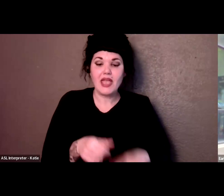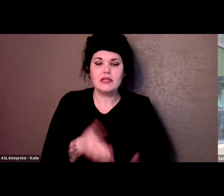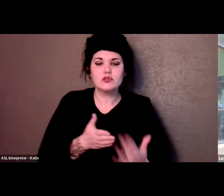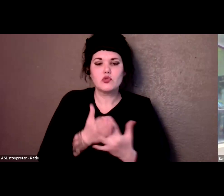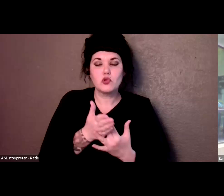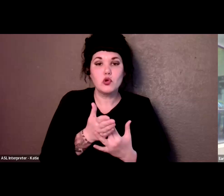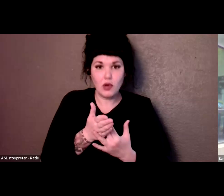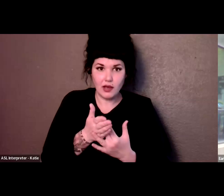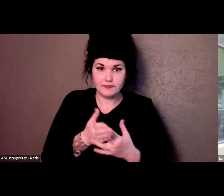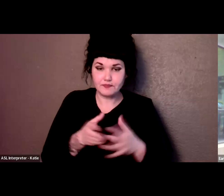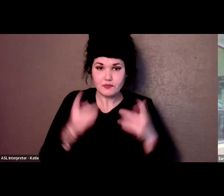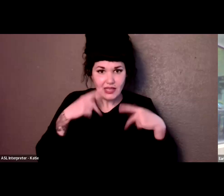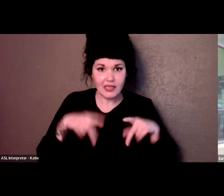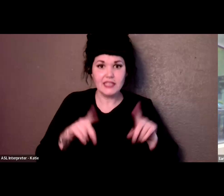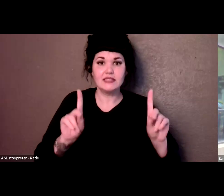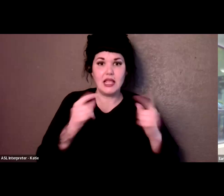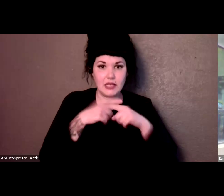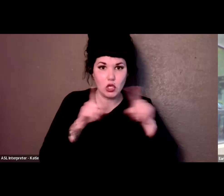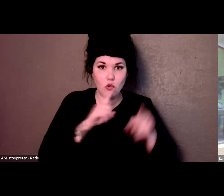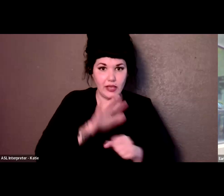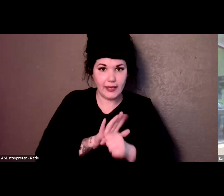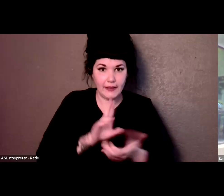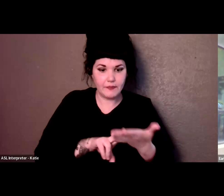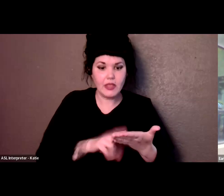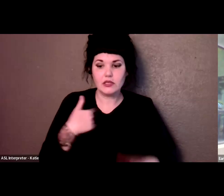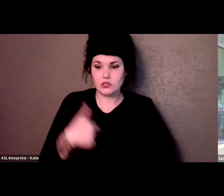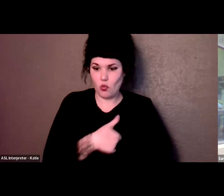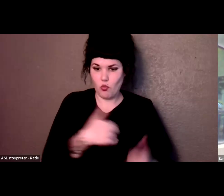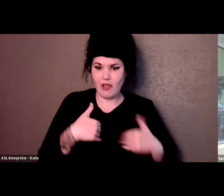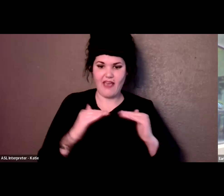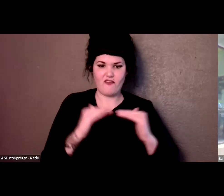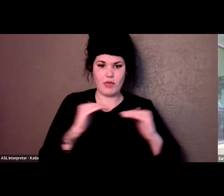peer specialists who go in there and support people around what they need and also to